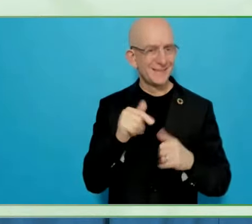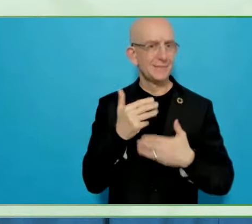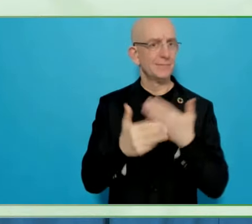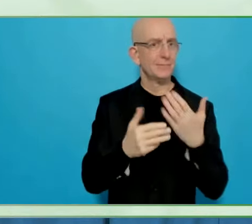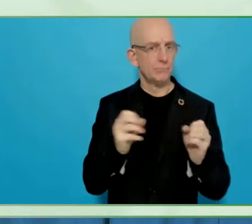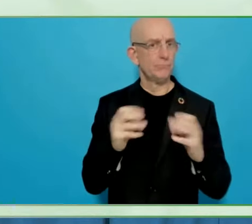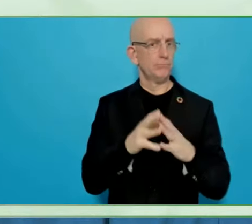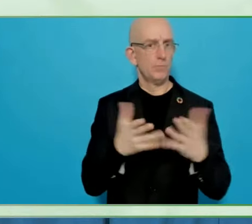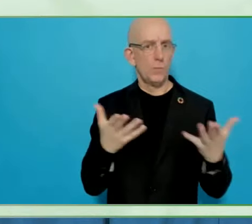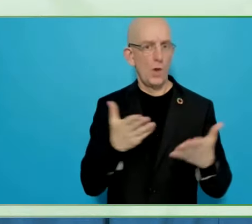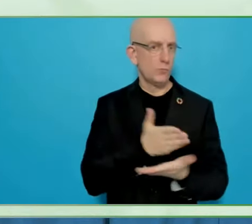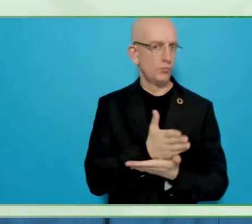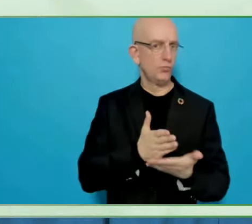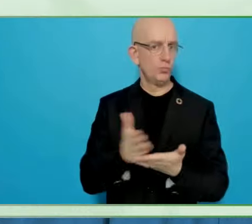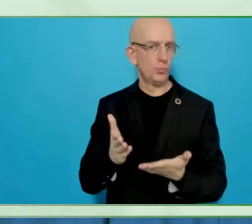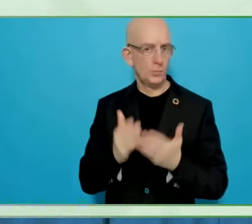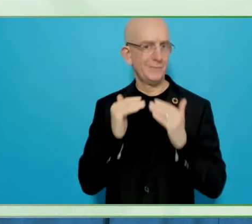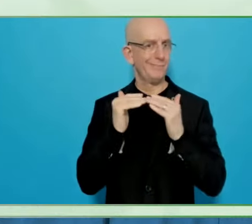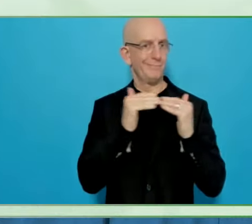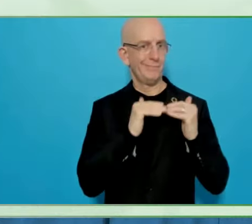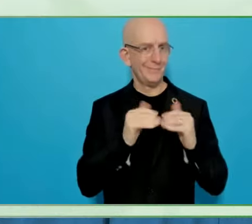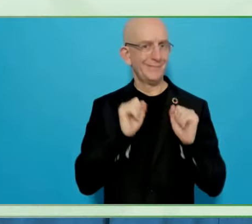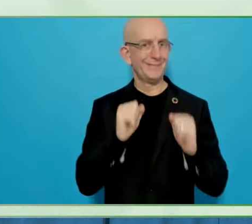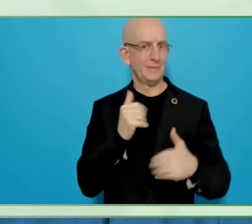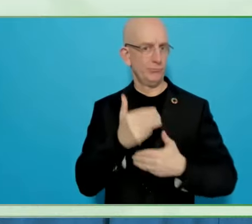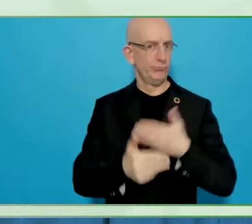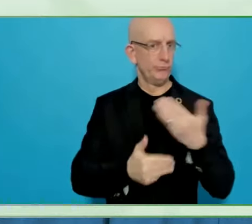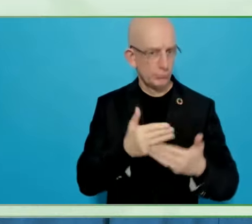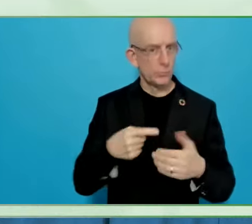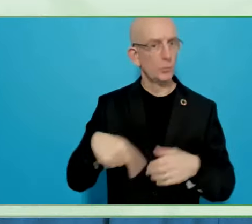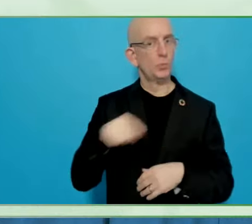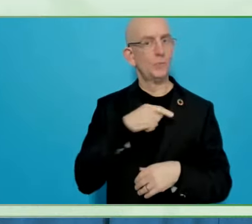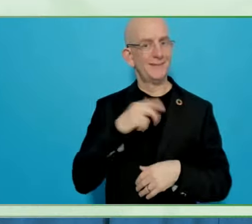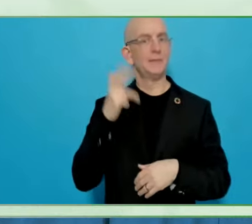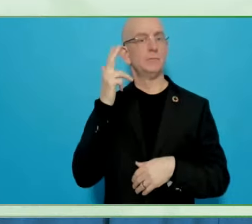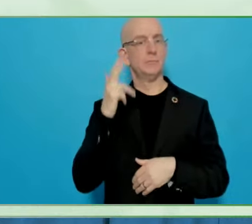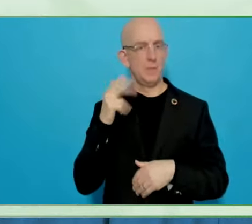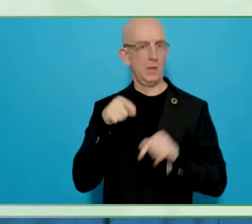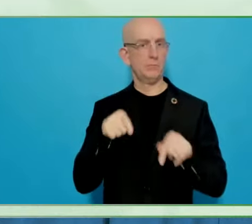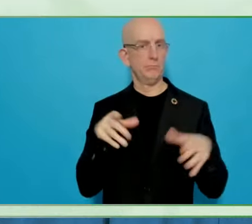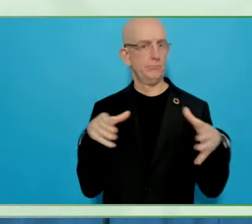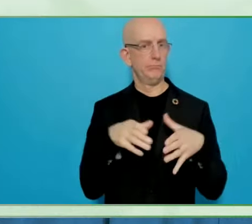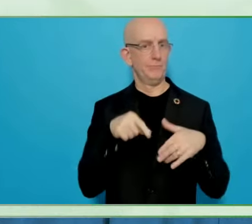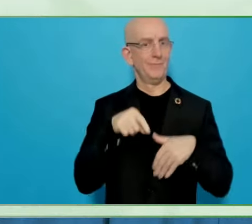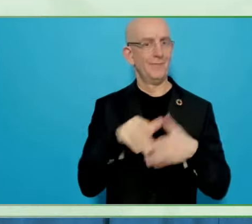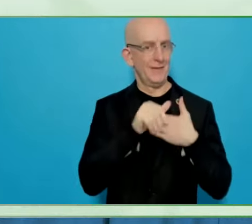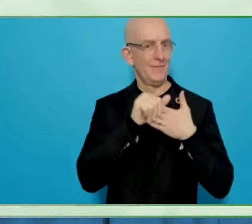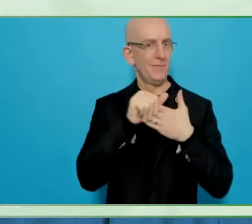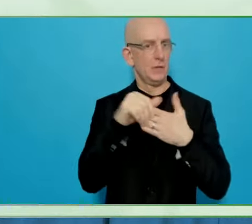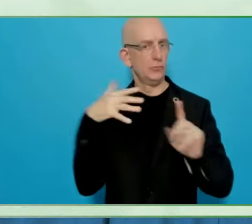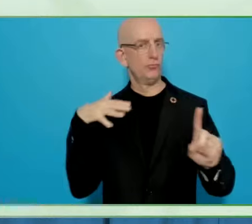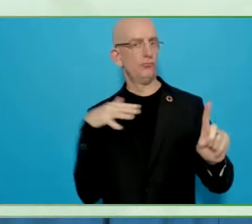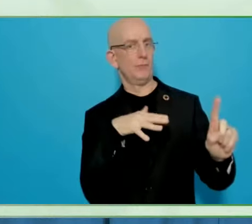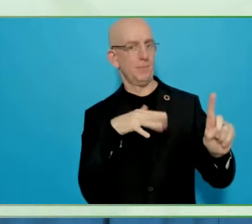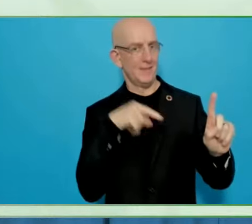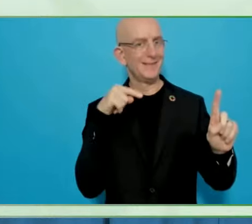disability platform and what we did to create that accessible centre